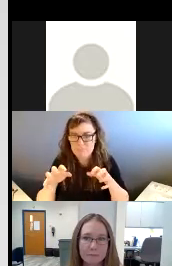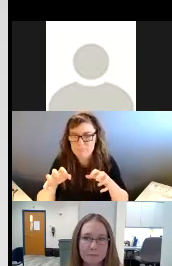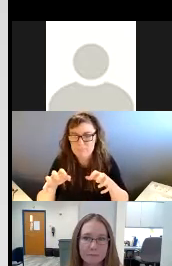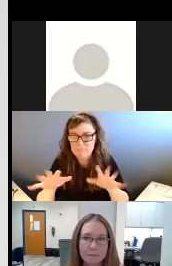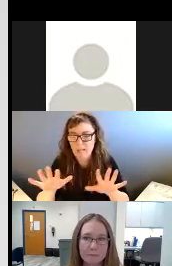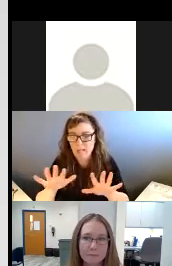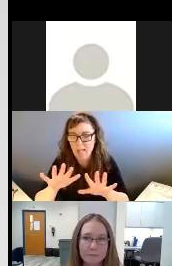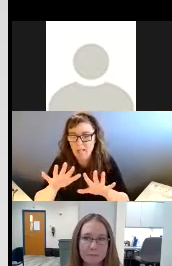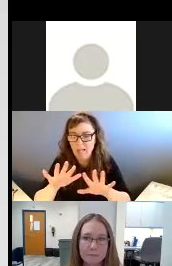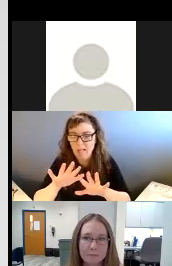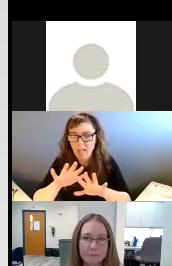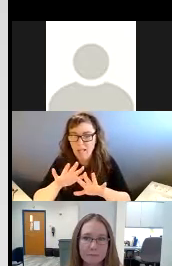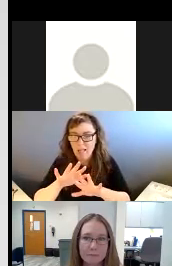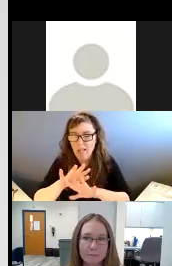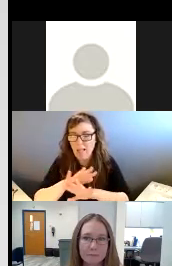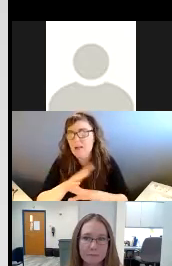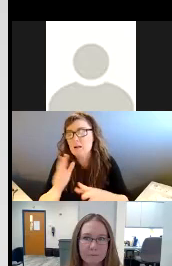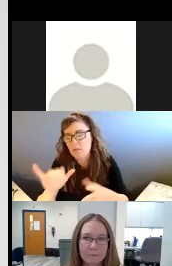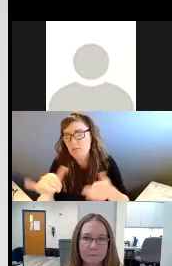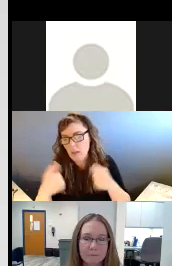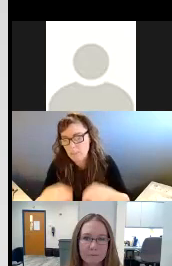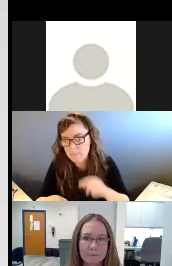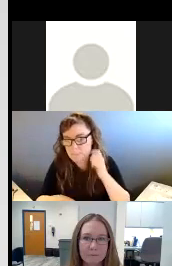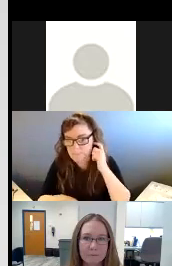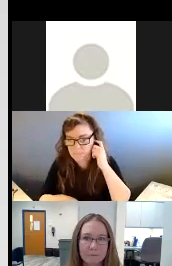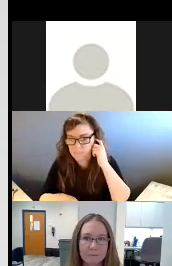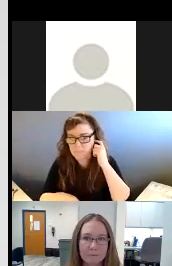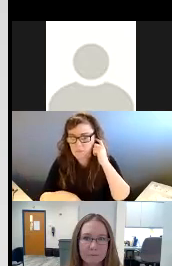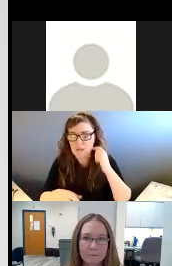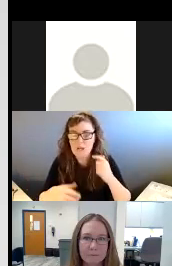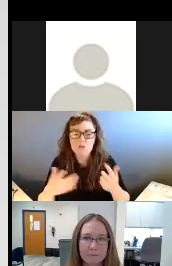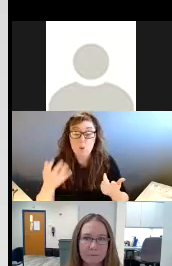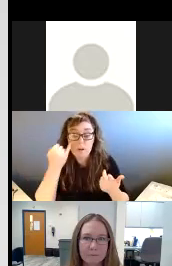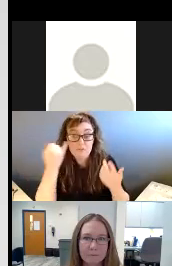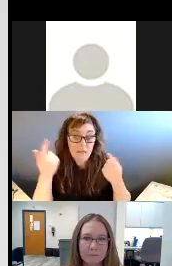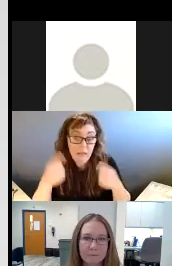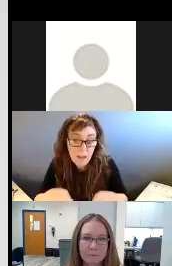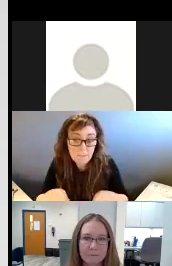THE AUDIO IS STILL SUSTAINED, AT LEAST PARTIALLY. IN THOSE INSTANCES WE CAN HELP TO TROUBLESHOOT OR